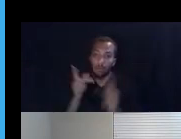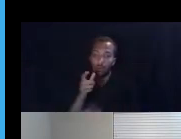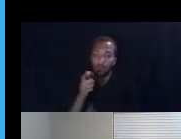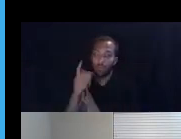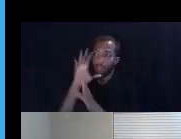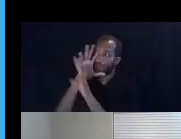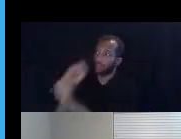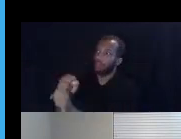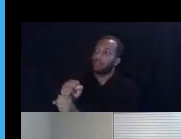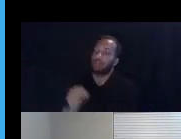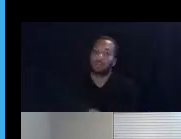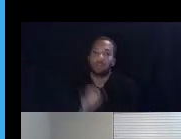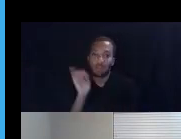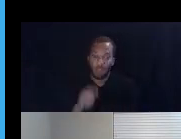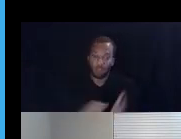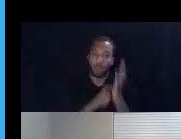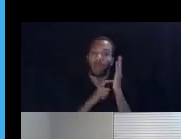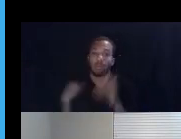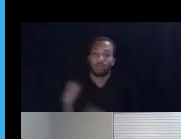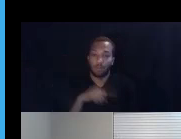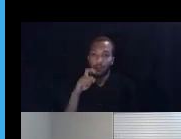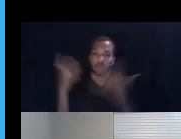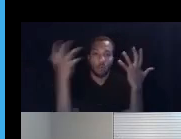takes organizing and takes going your policy makers.